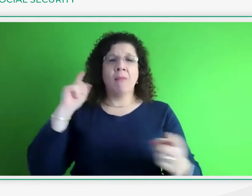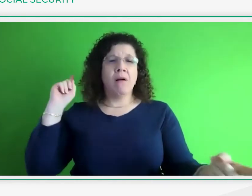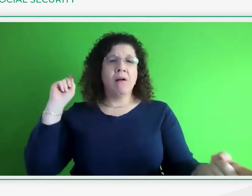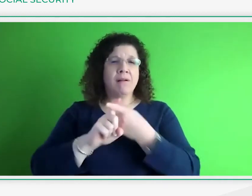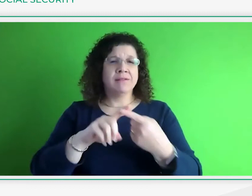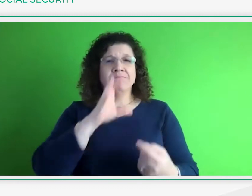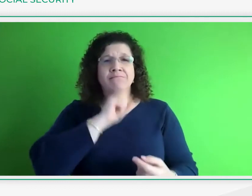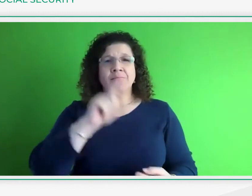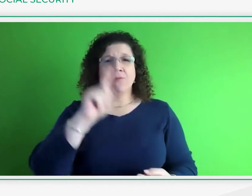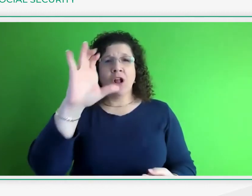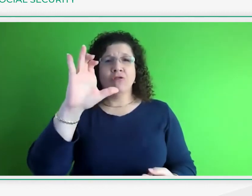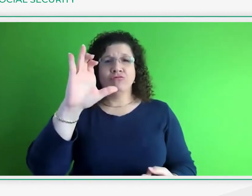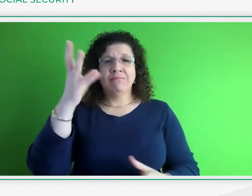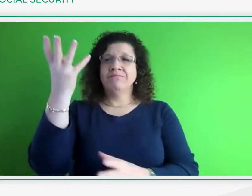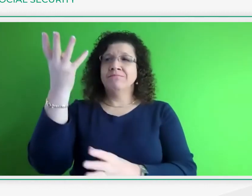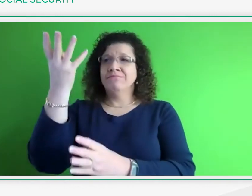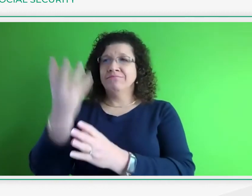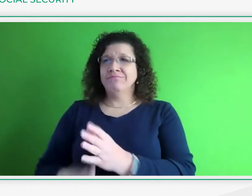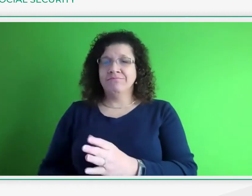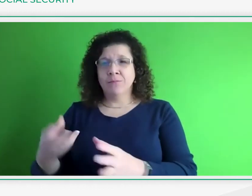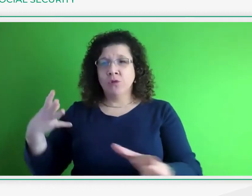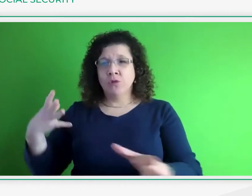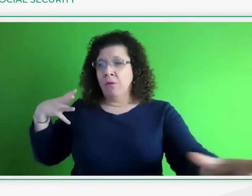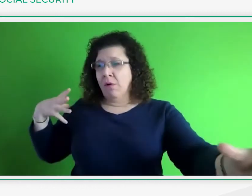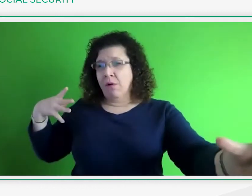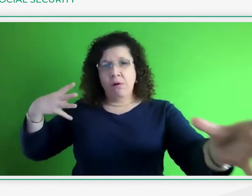She received those benefits until she was 100 years old, when she passed away.